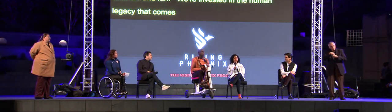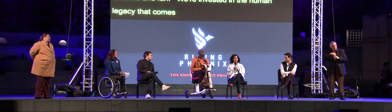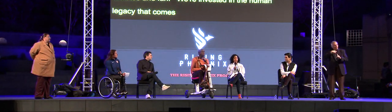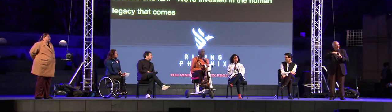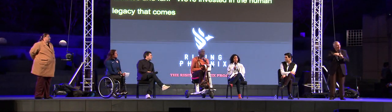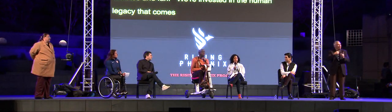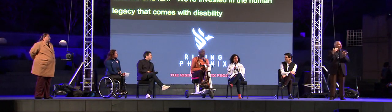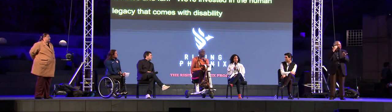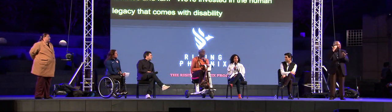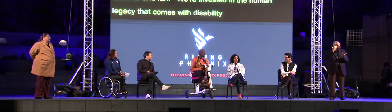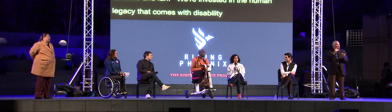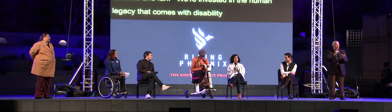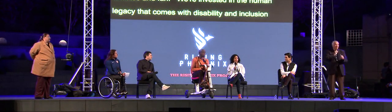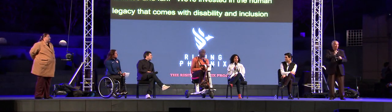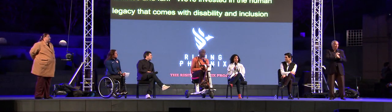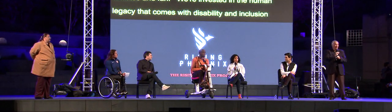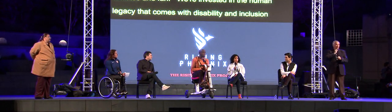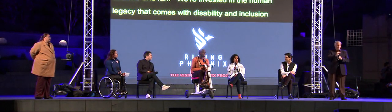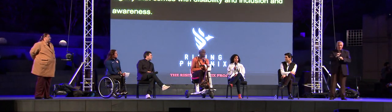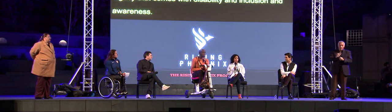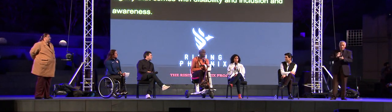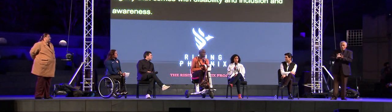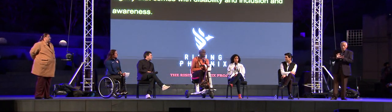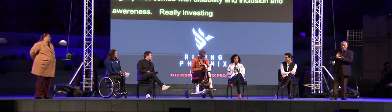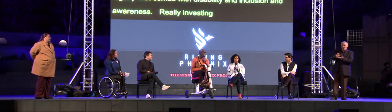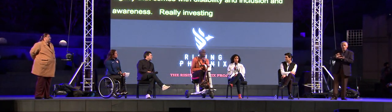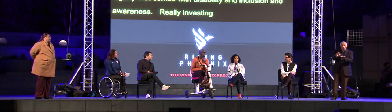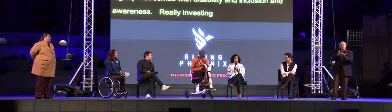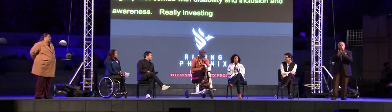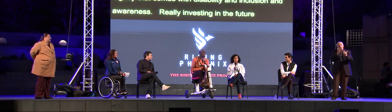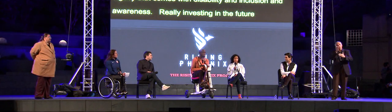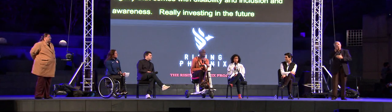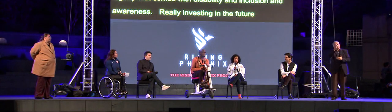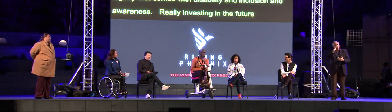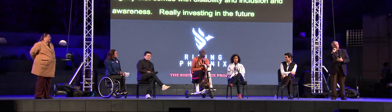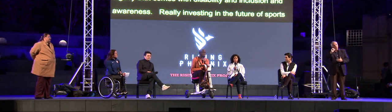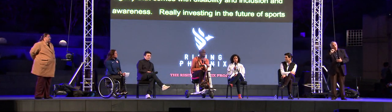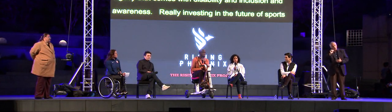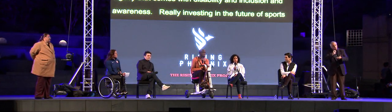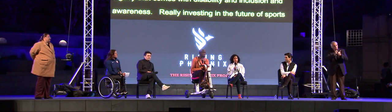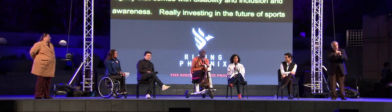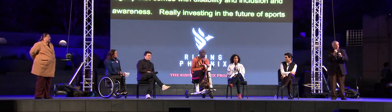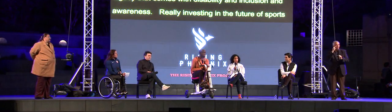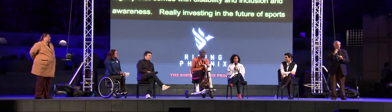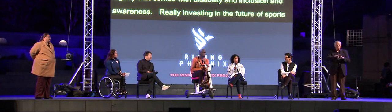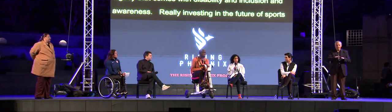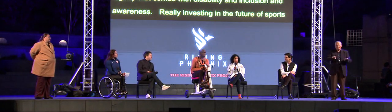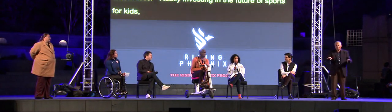but really investing in the future of sports for kids, especially of all abilities.